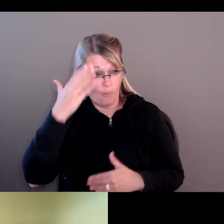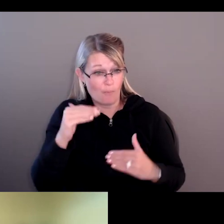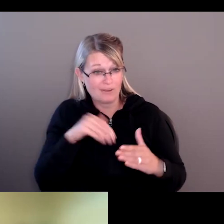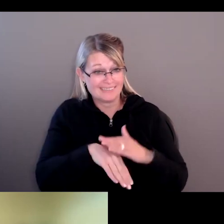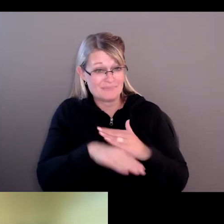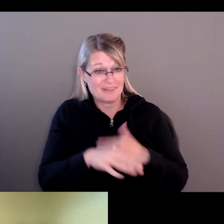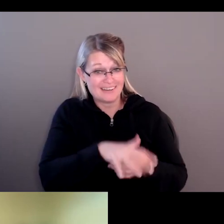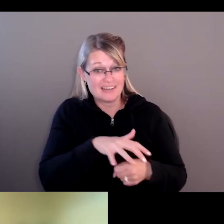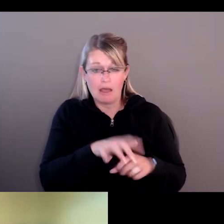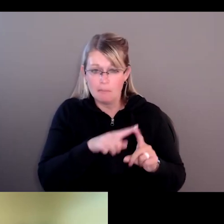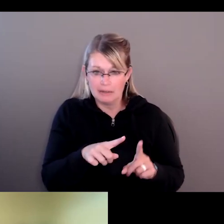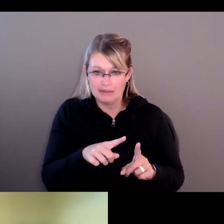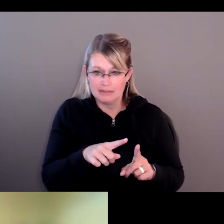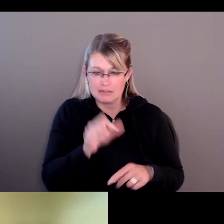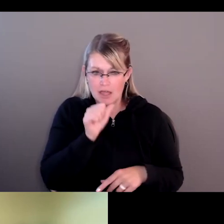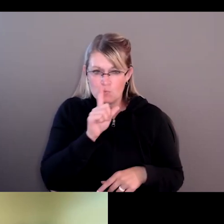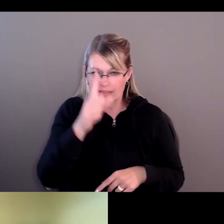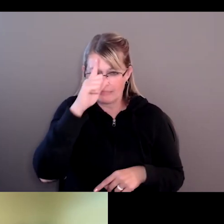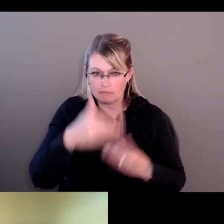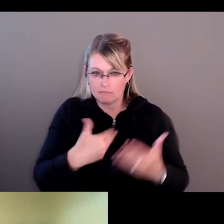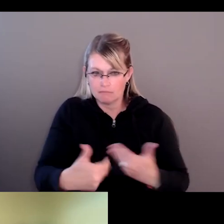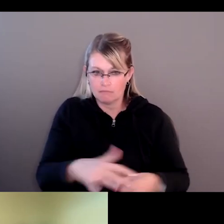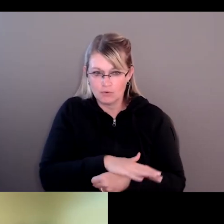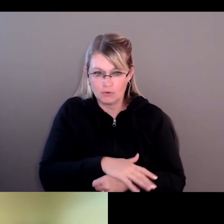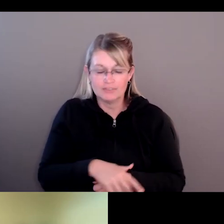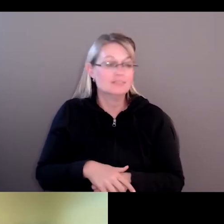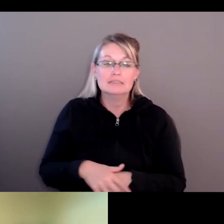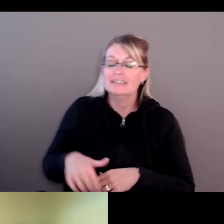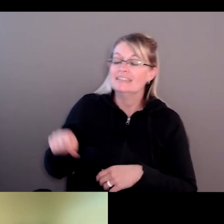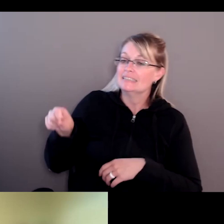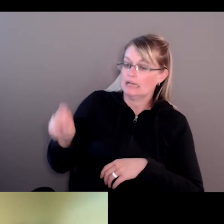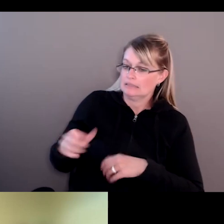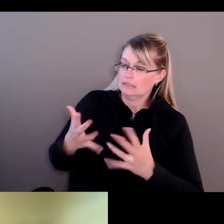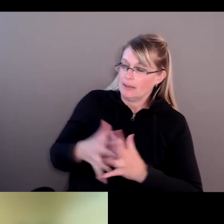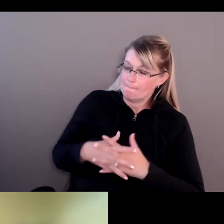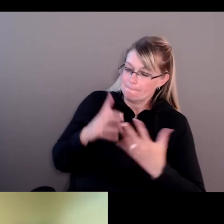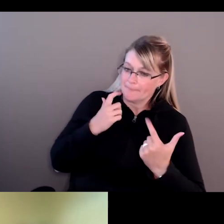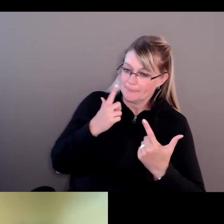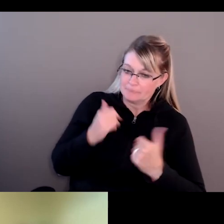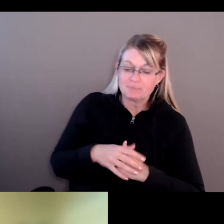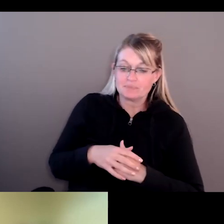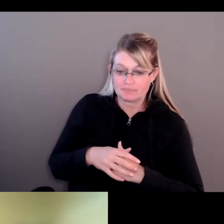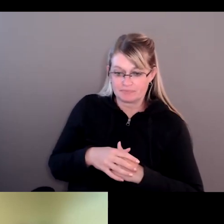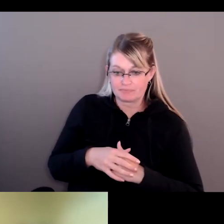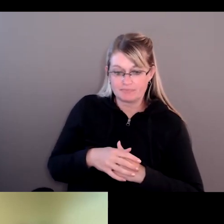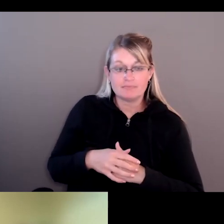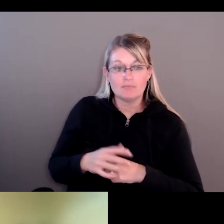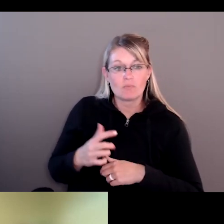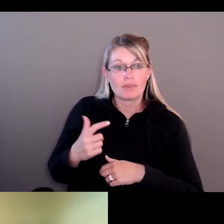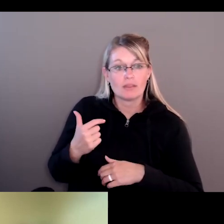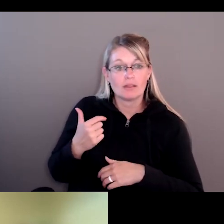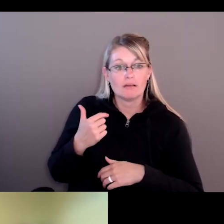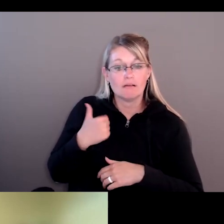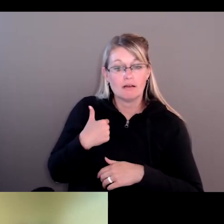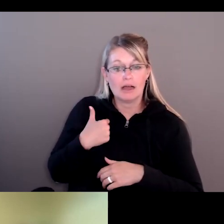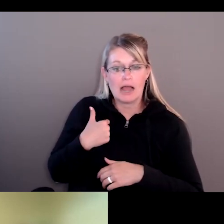but it does not really take it very far? >> Nic: Yes, I've been grilled a lot years